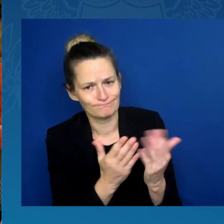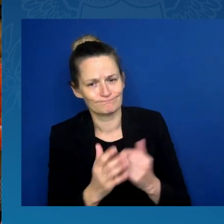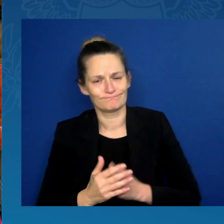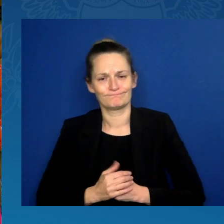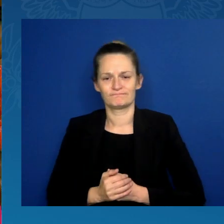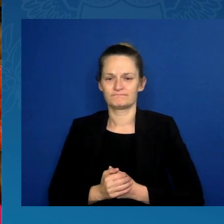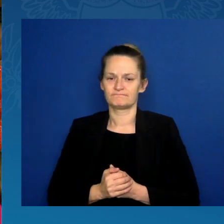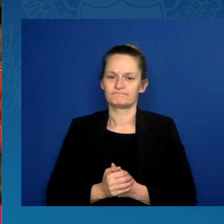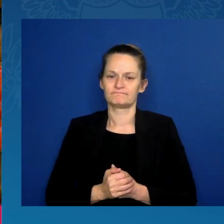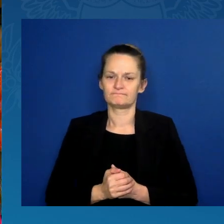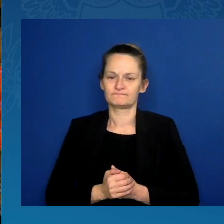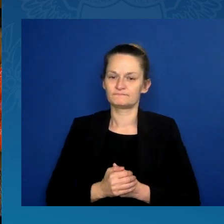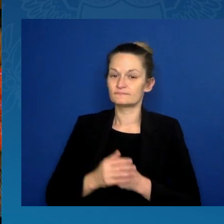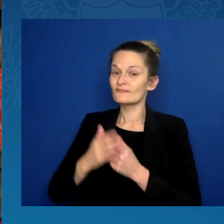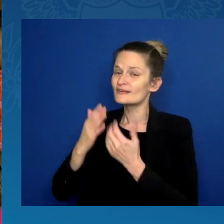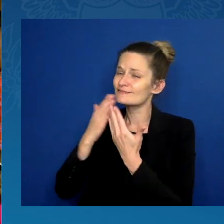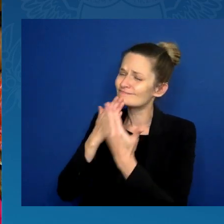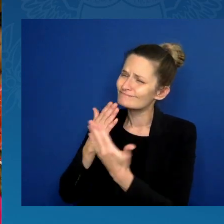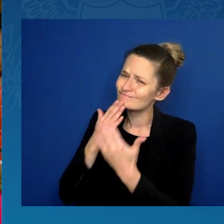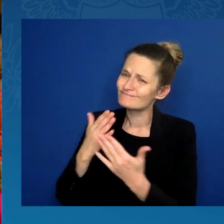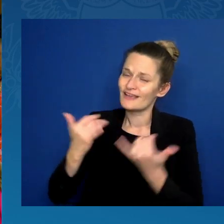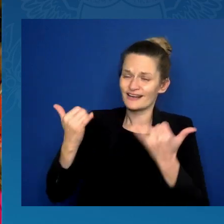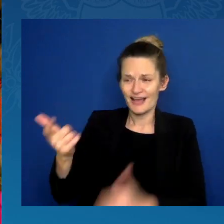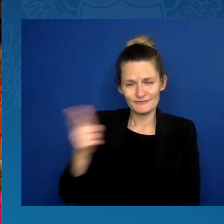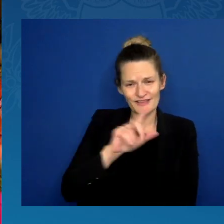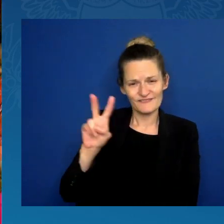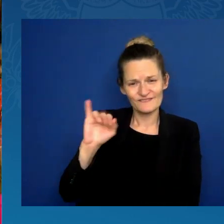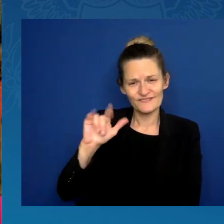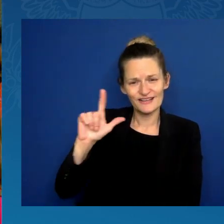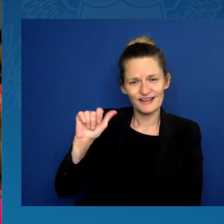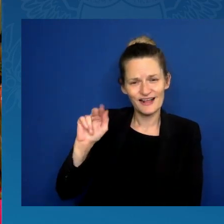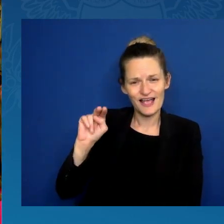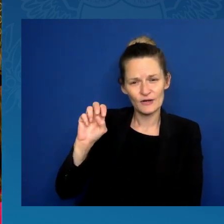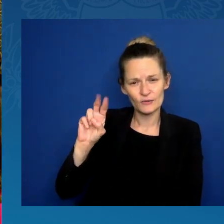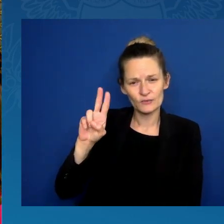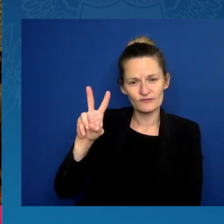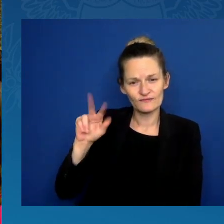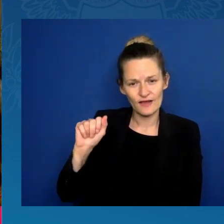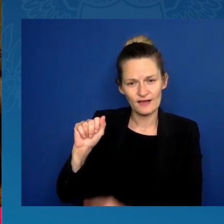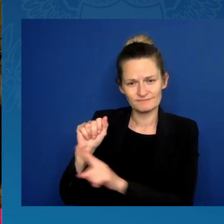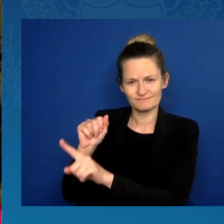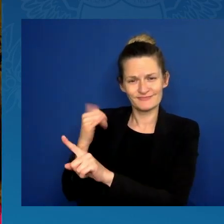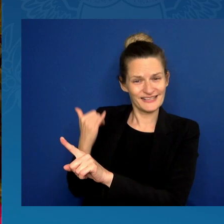that I know as serving as sort of a safe haven, especially in, you know, the area throughout the Midwest,